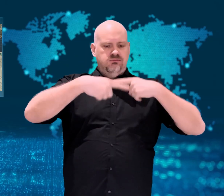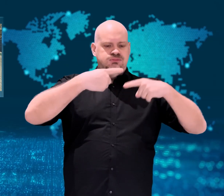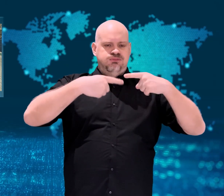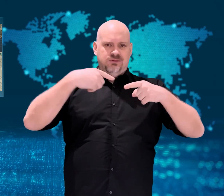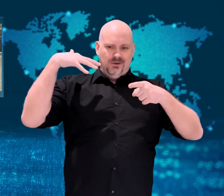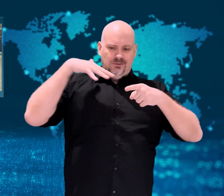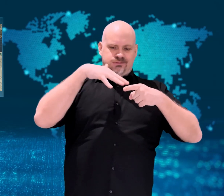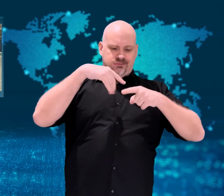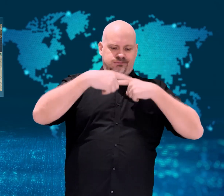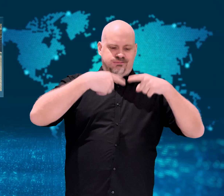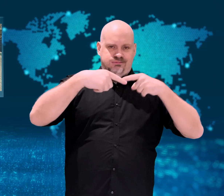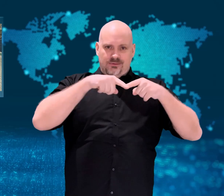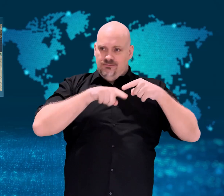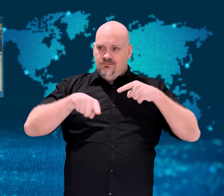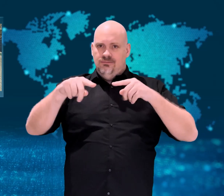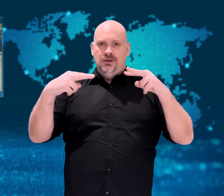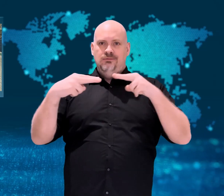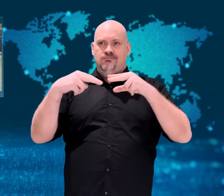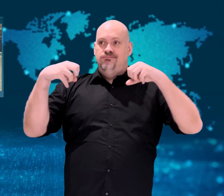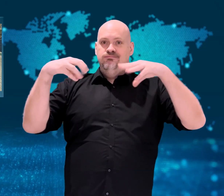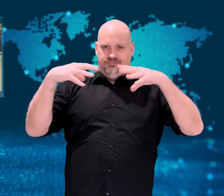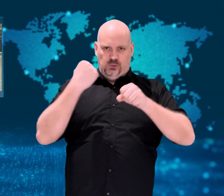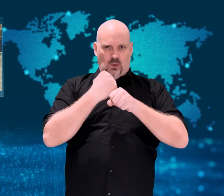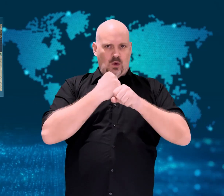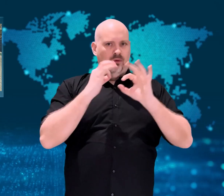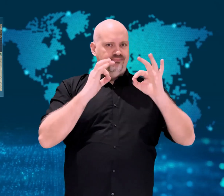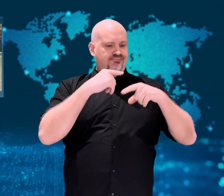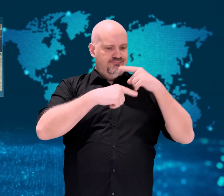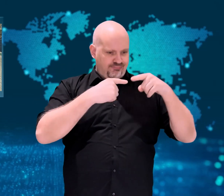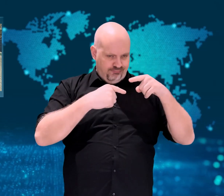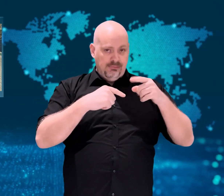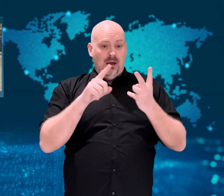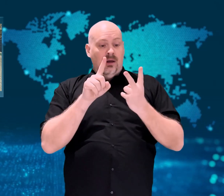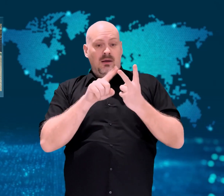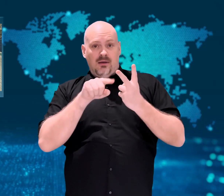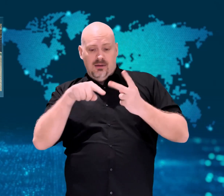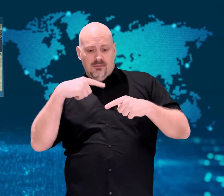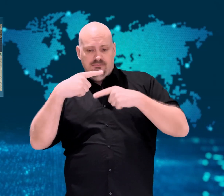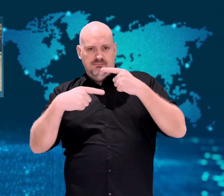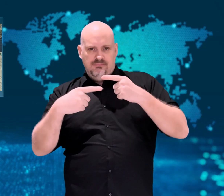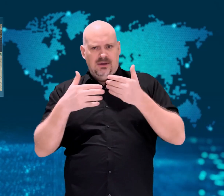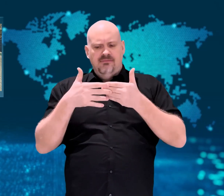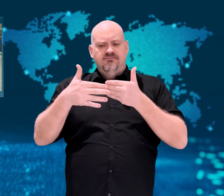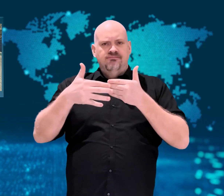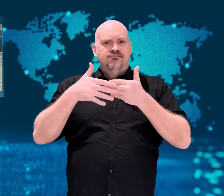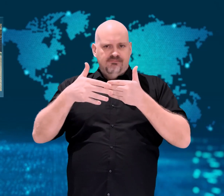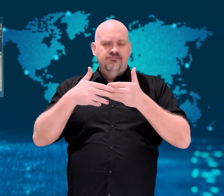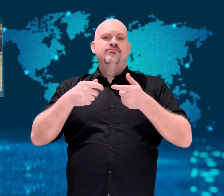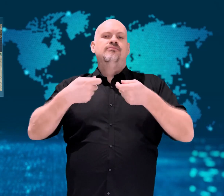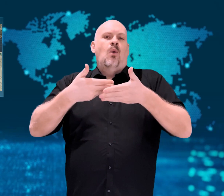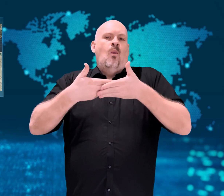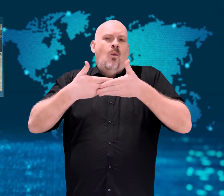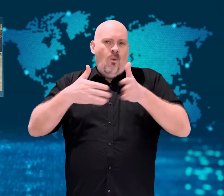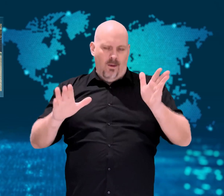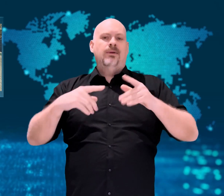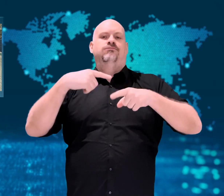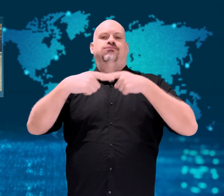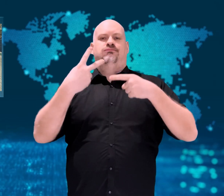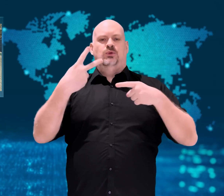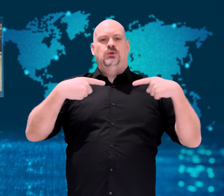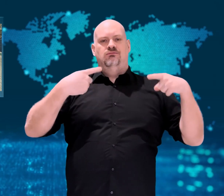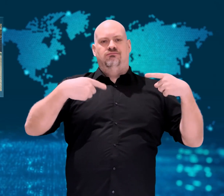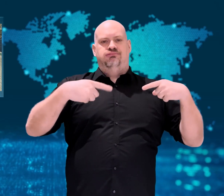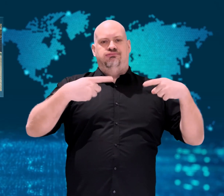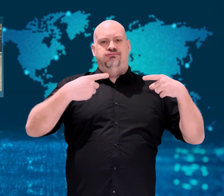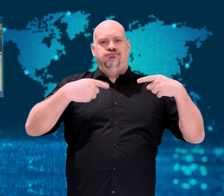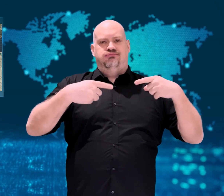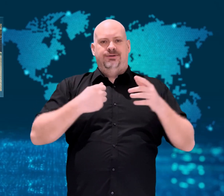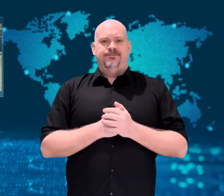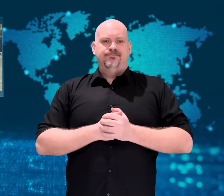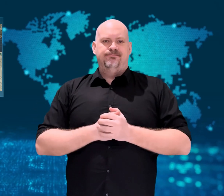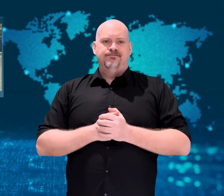The project will be completed in 2024 and is expected to produce